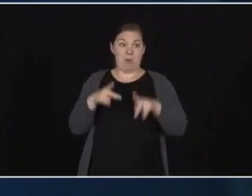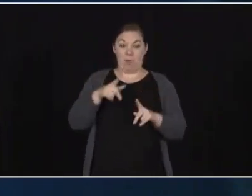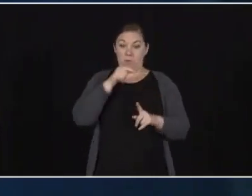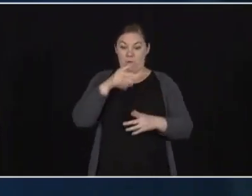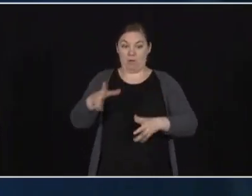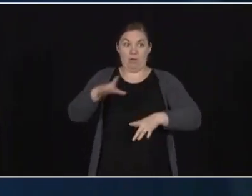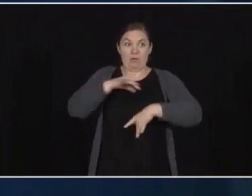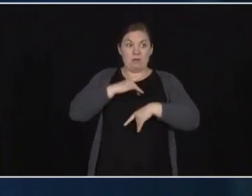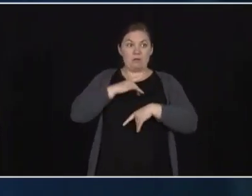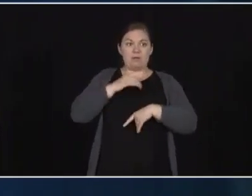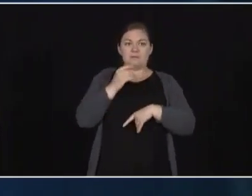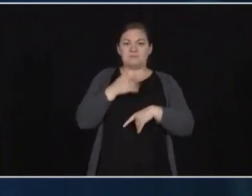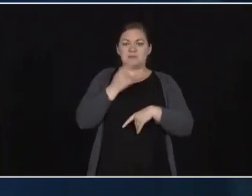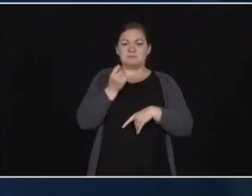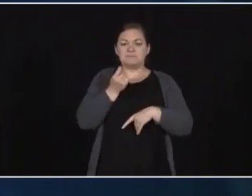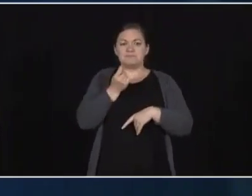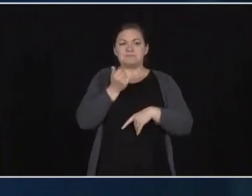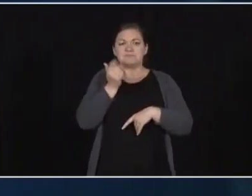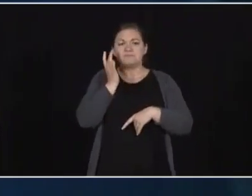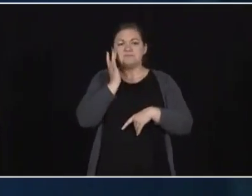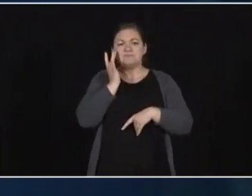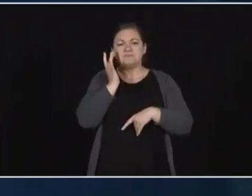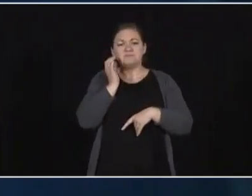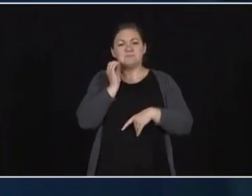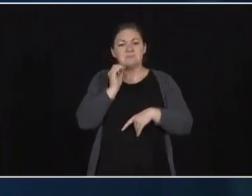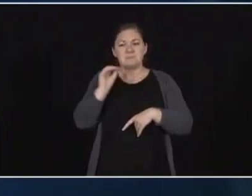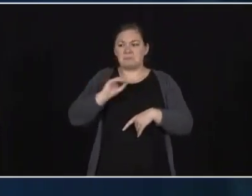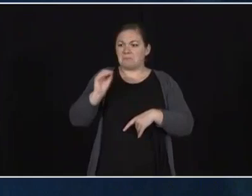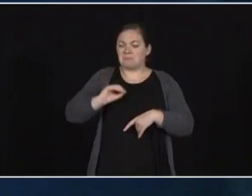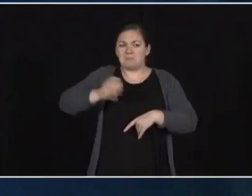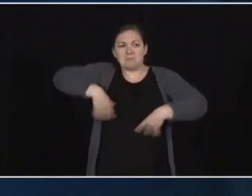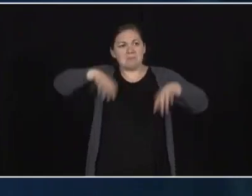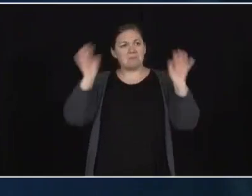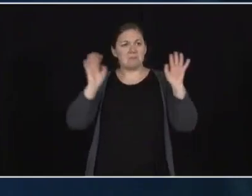who doesn't have any symptoms of illness. But if they have concern the risk-based testing